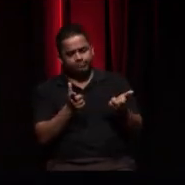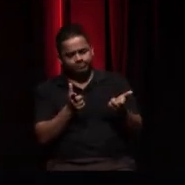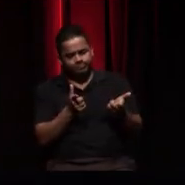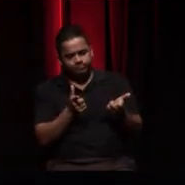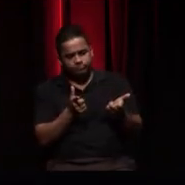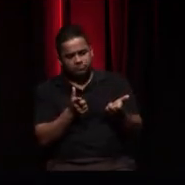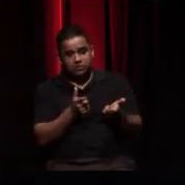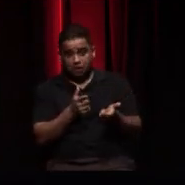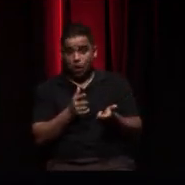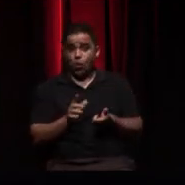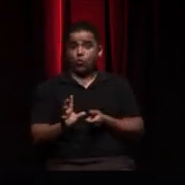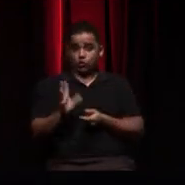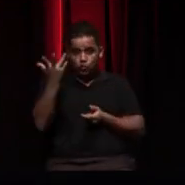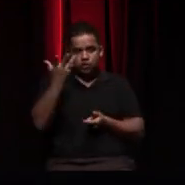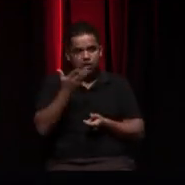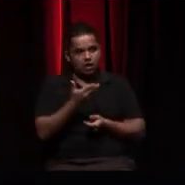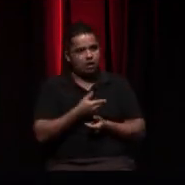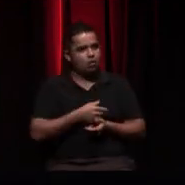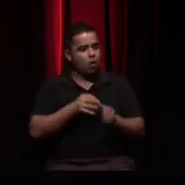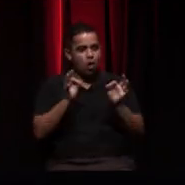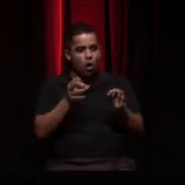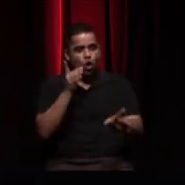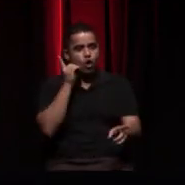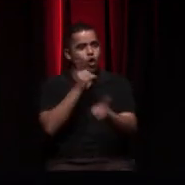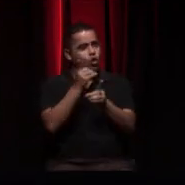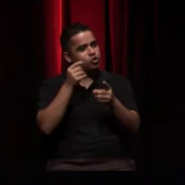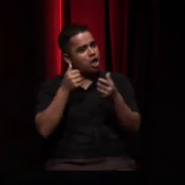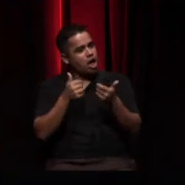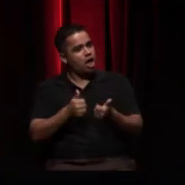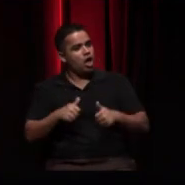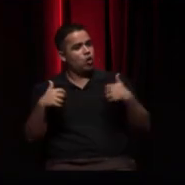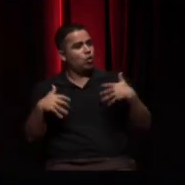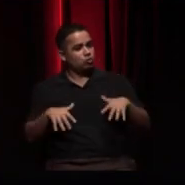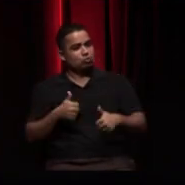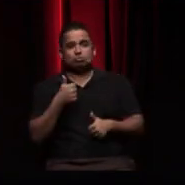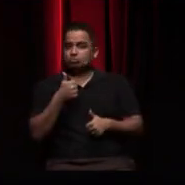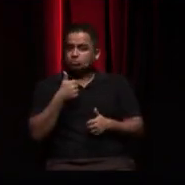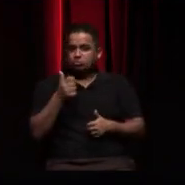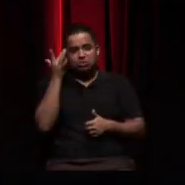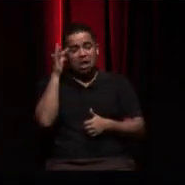the ideal solution, “Wow, we didn’t know it was so easy.”